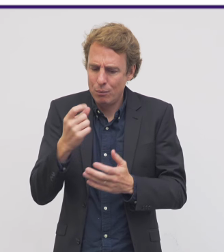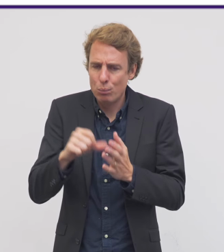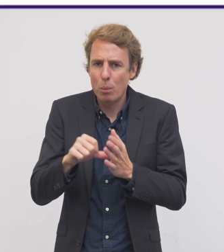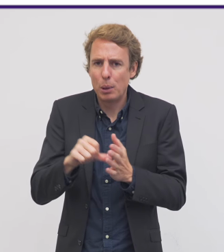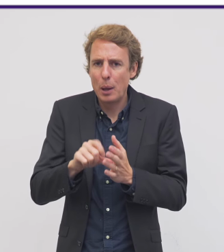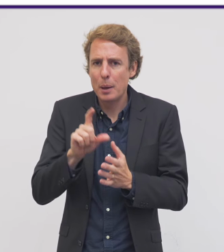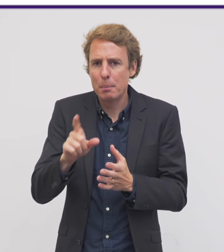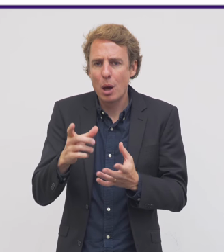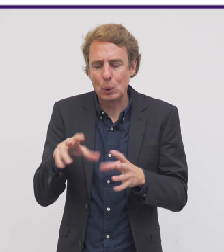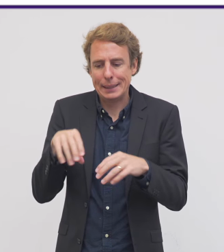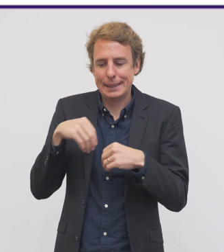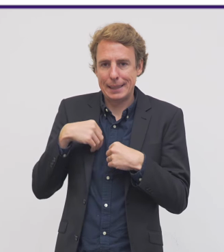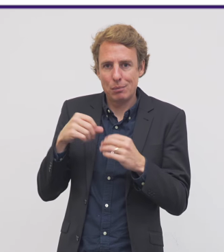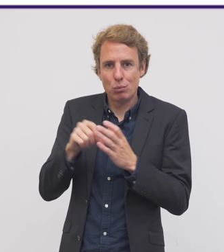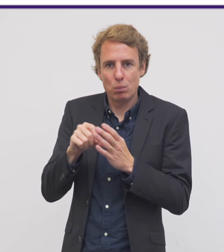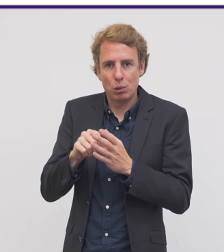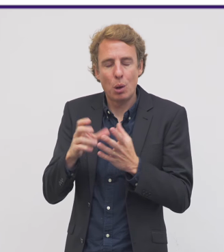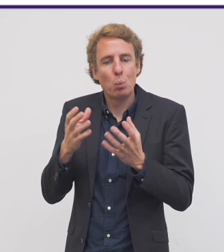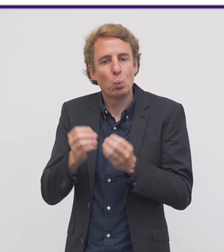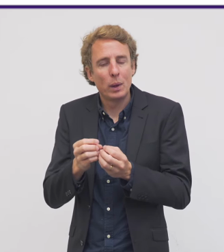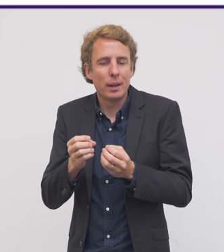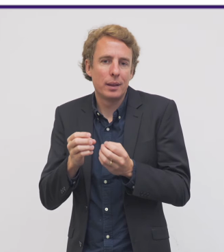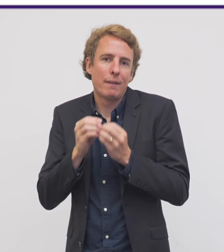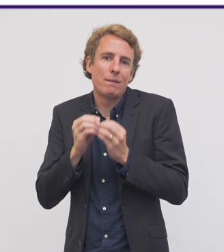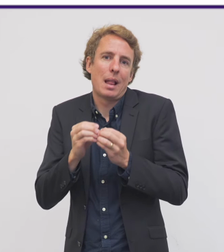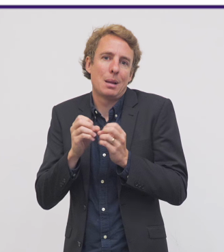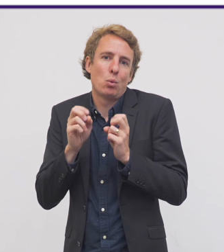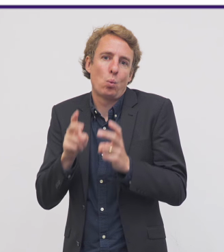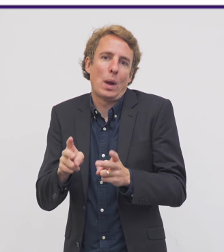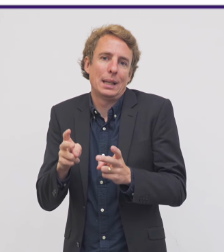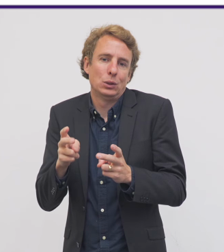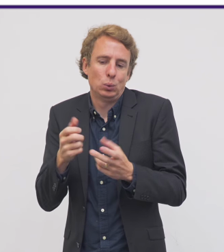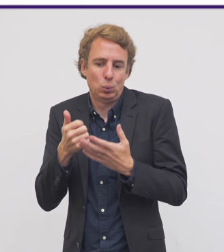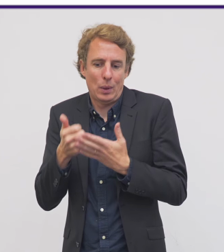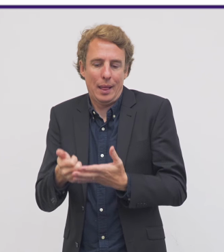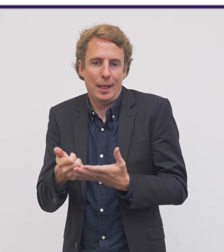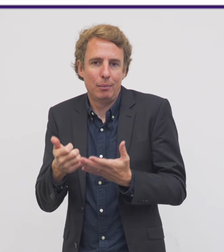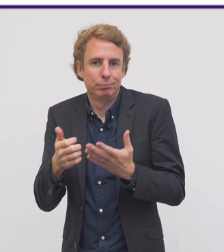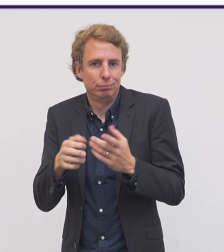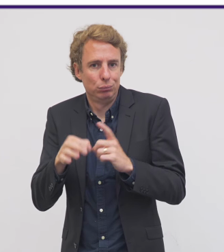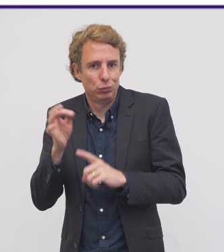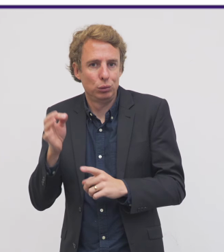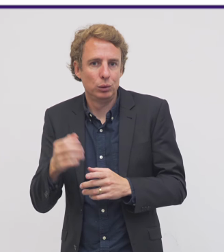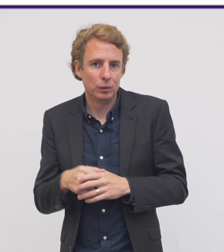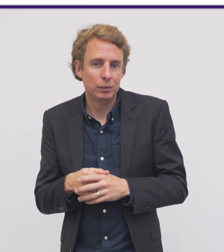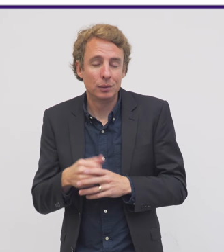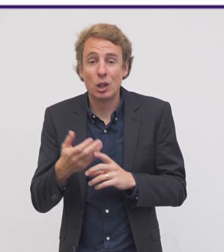We do it in a way that actually helps. The talk we had earlier is a great example of that.